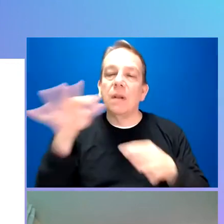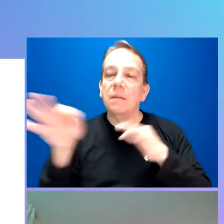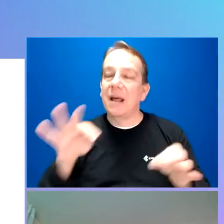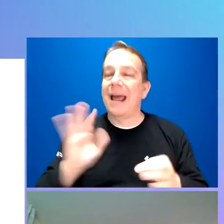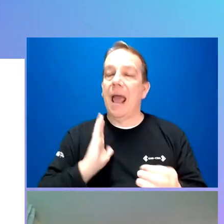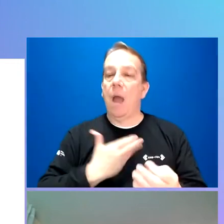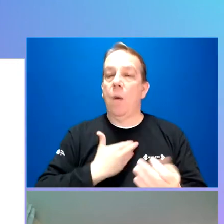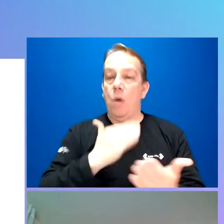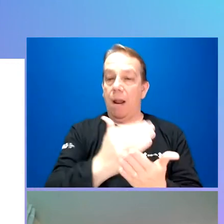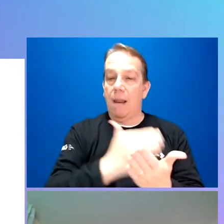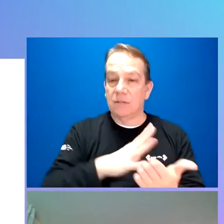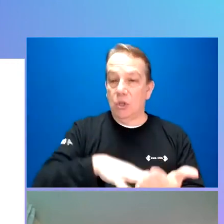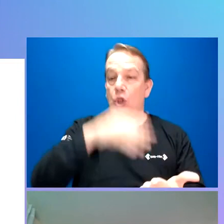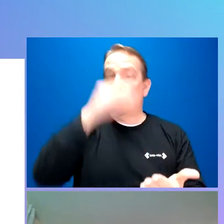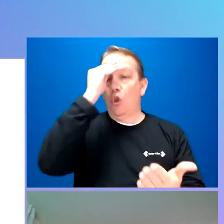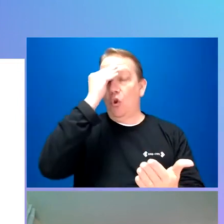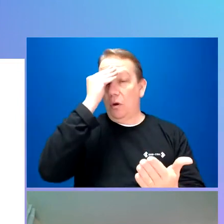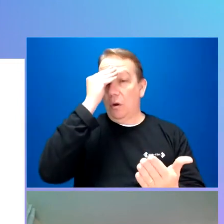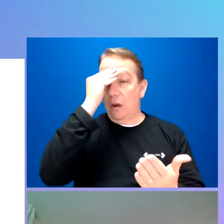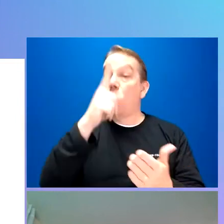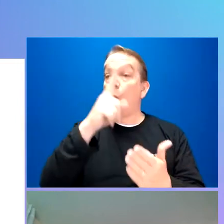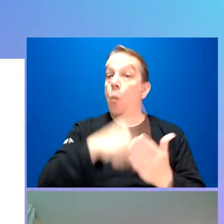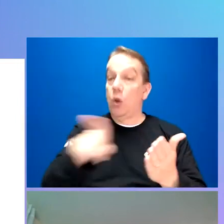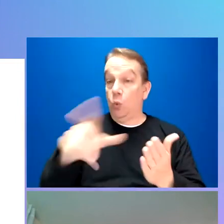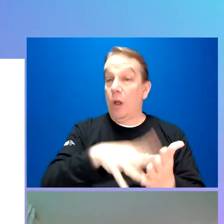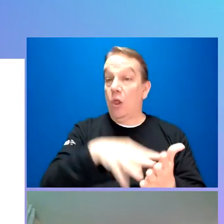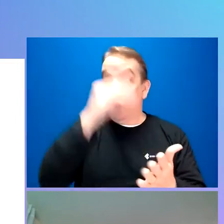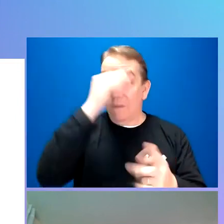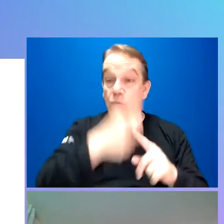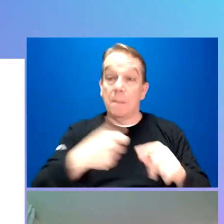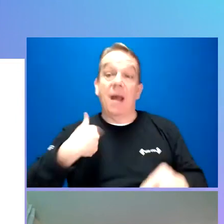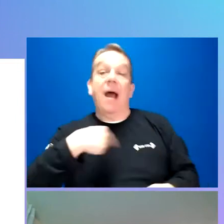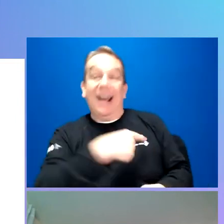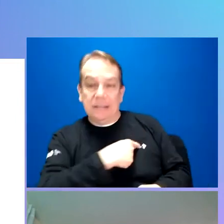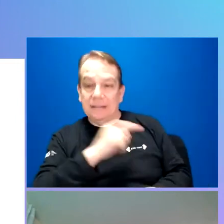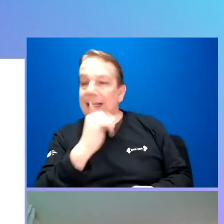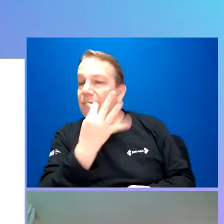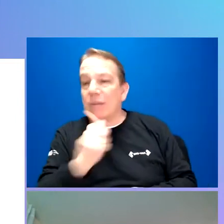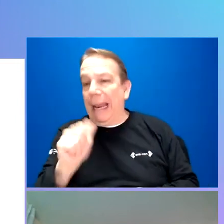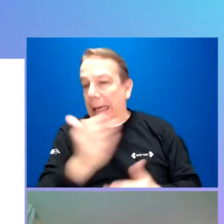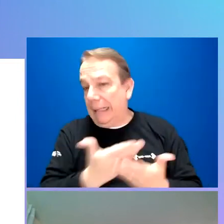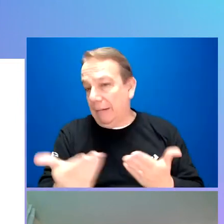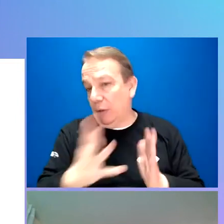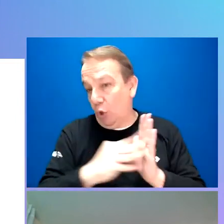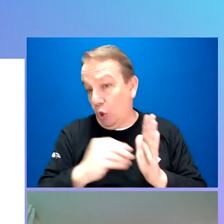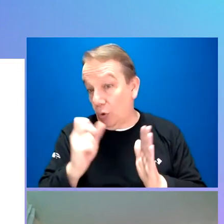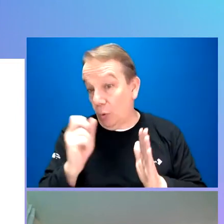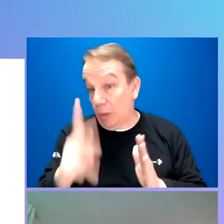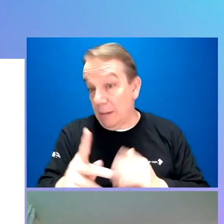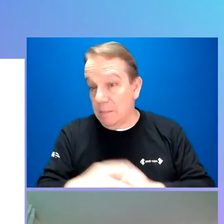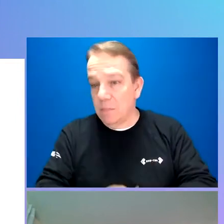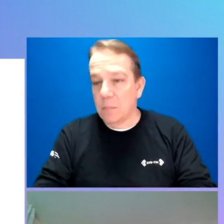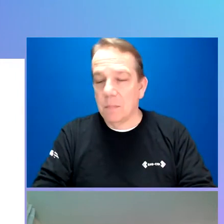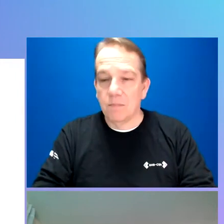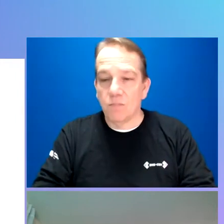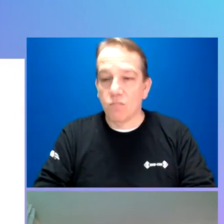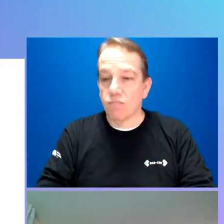you could learn from us if there is any learning here. All right.